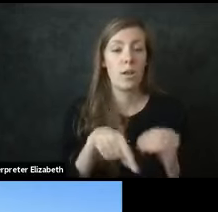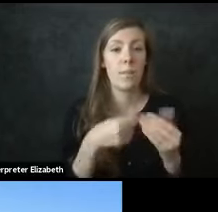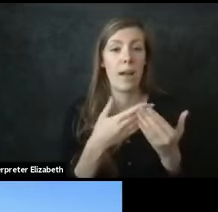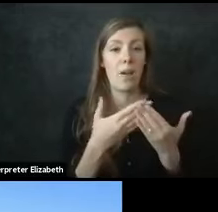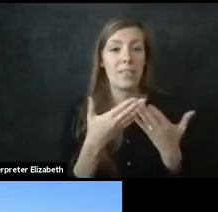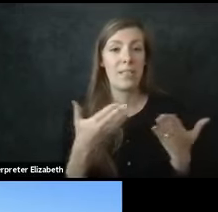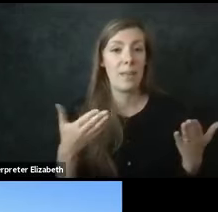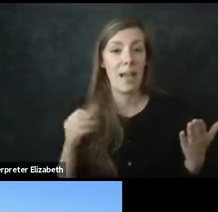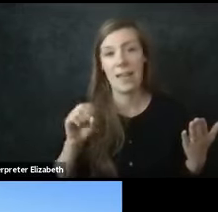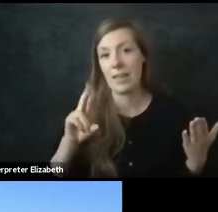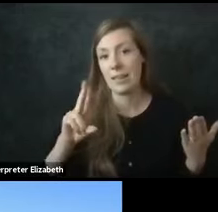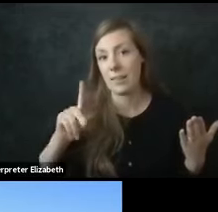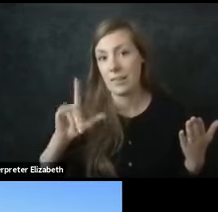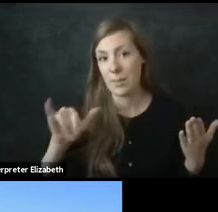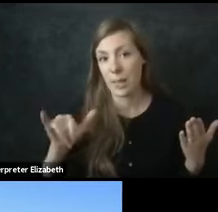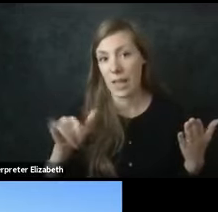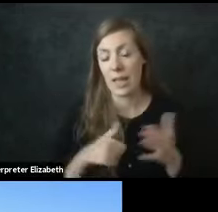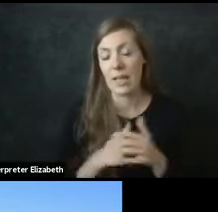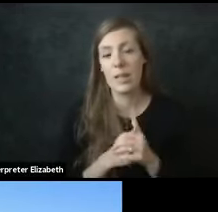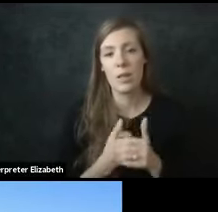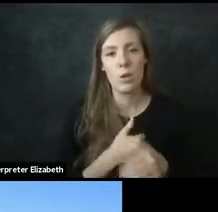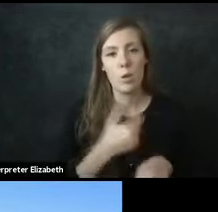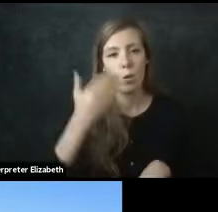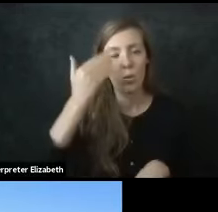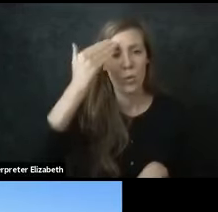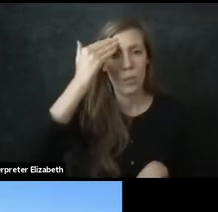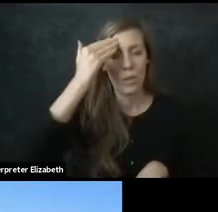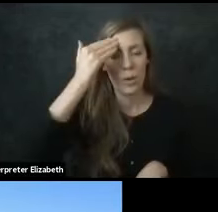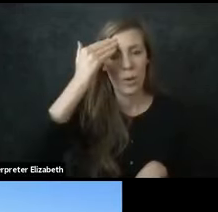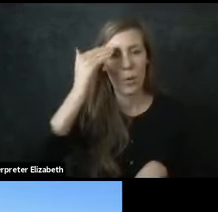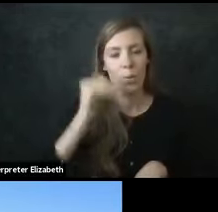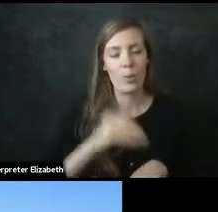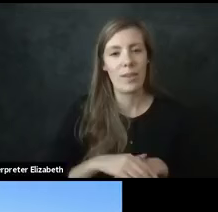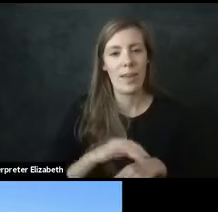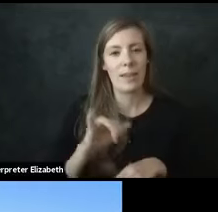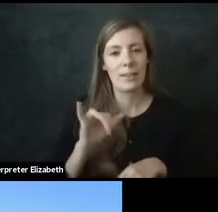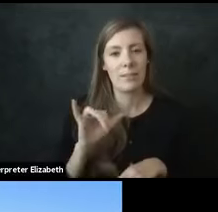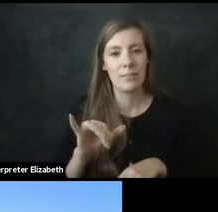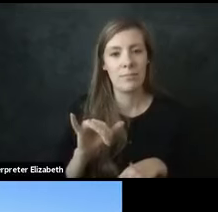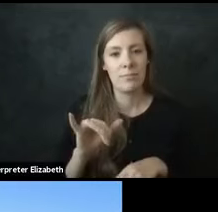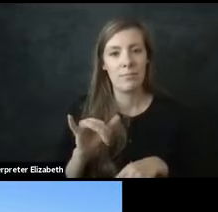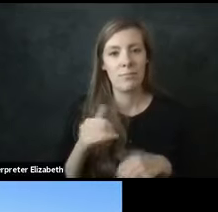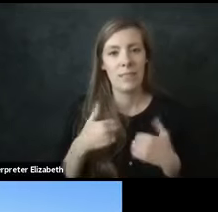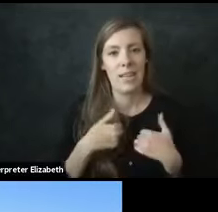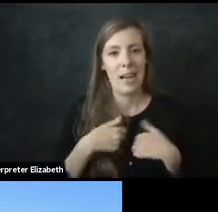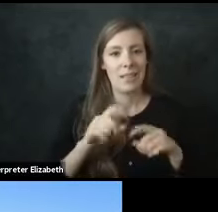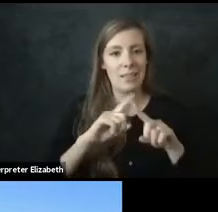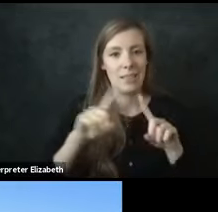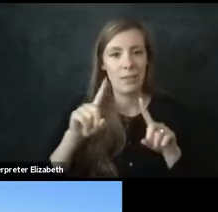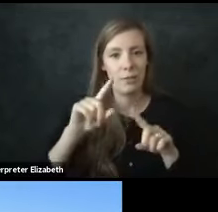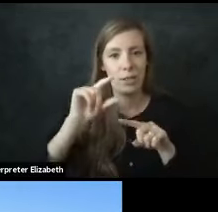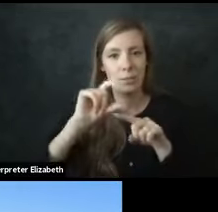I know we know that the pediatric vaccine comes in different vials. It's using different needles.